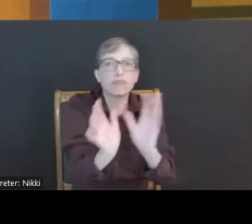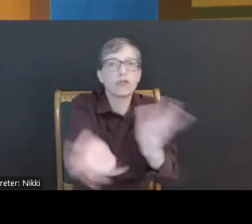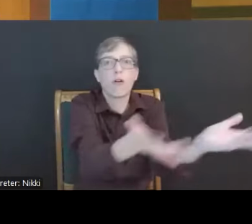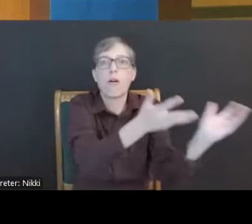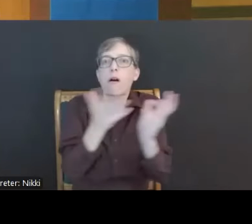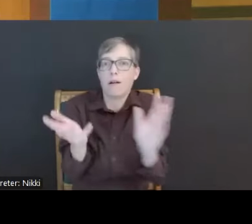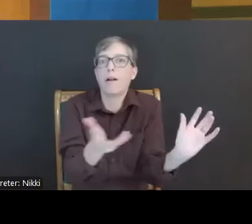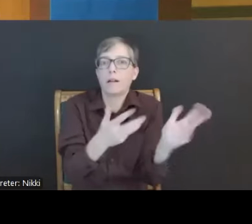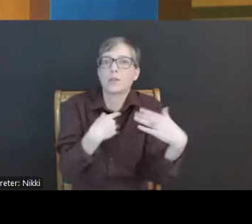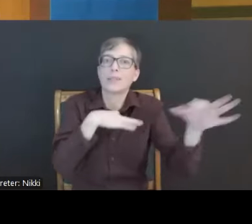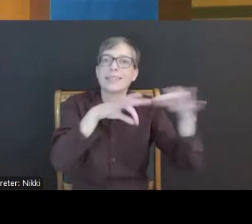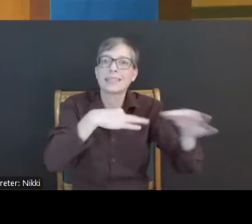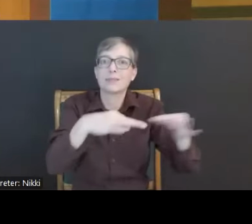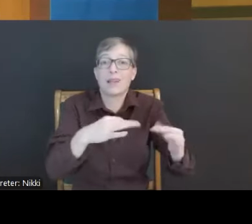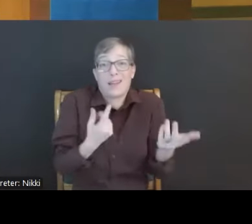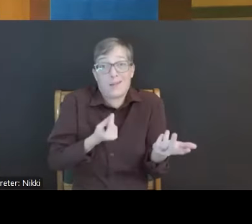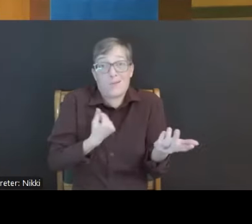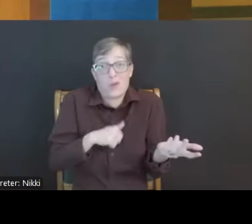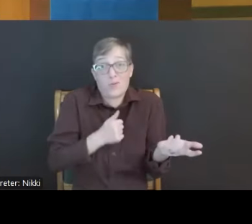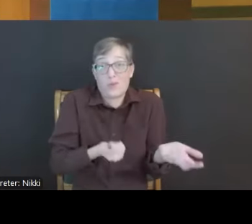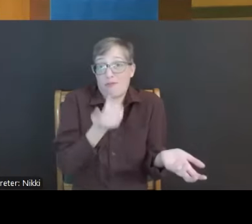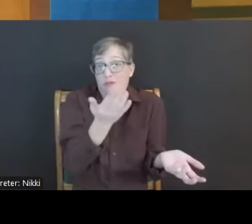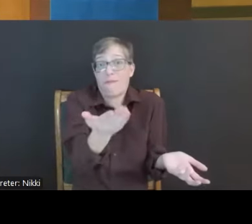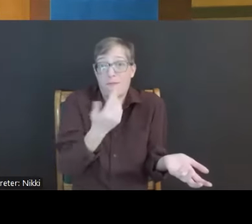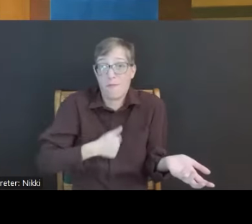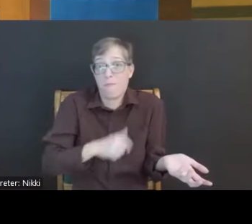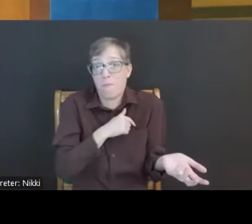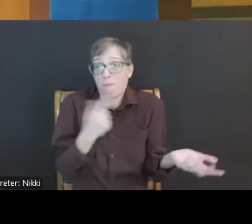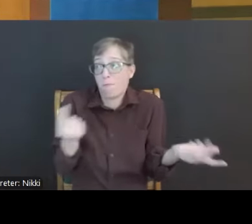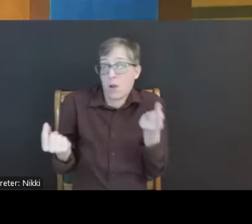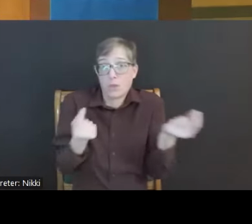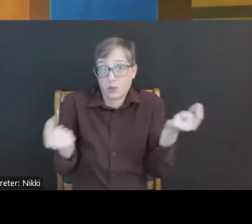you know just letting you know about the clinic what we do um having little uh Swag Bags for